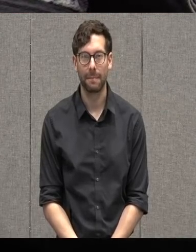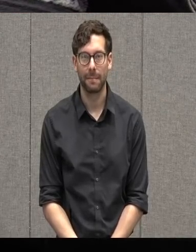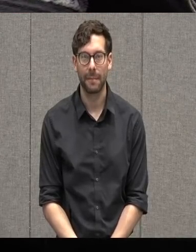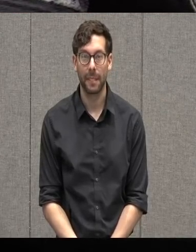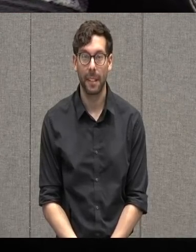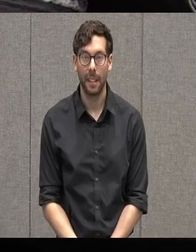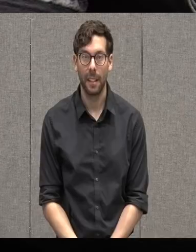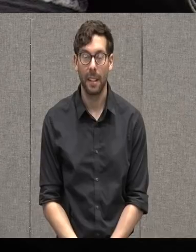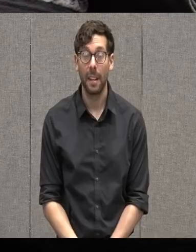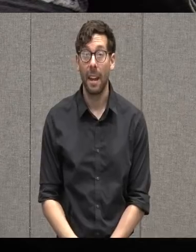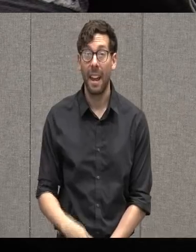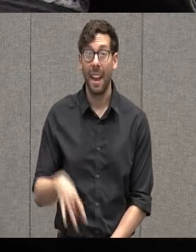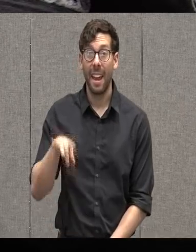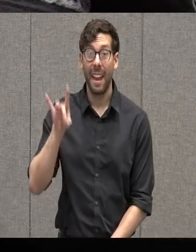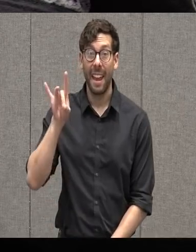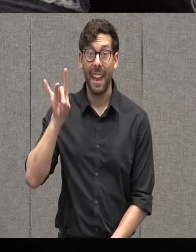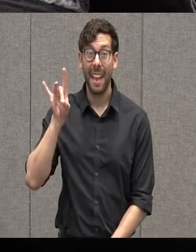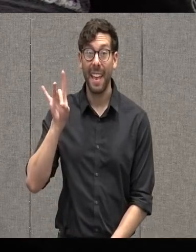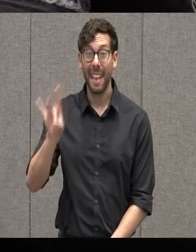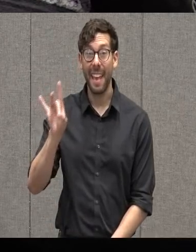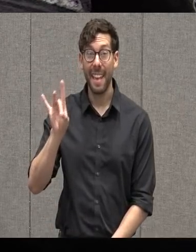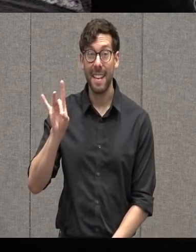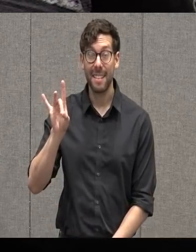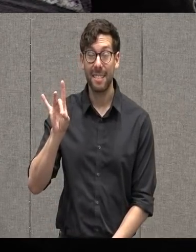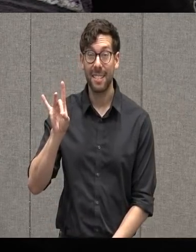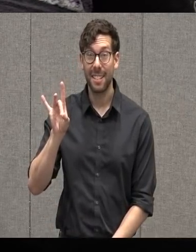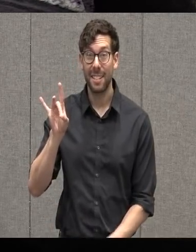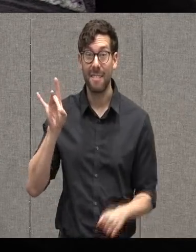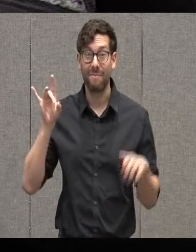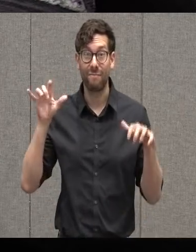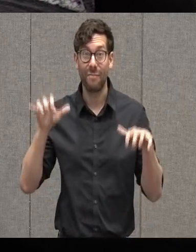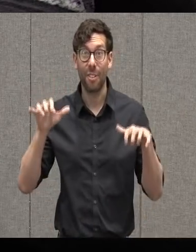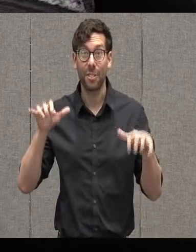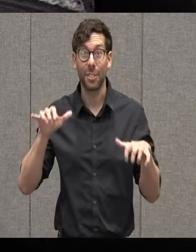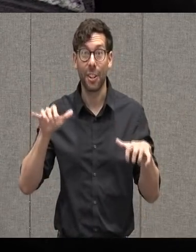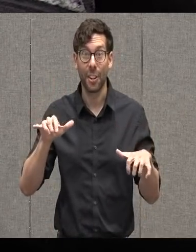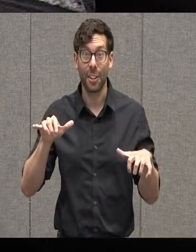Eight blow out candles and make birthday wishes.